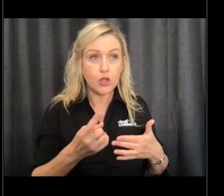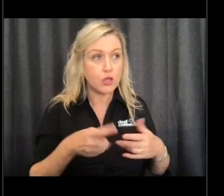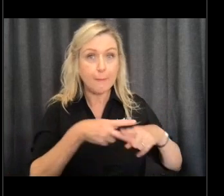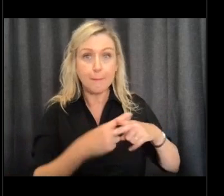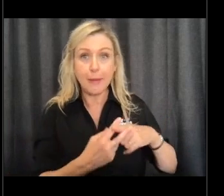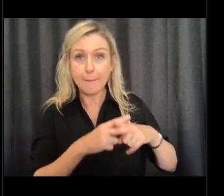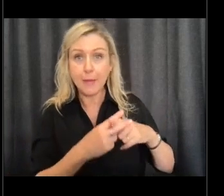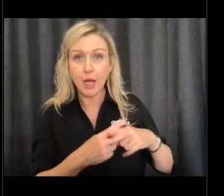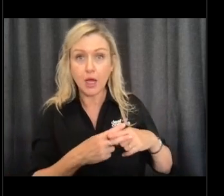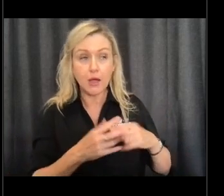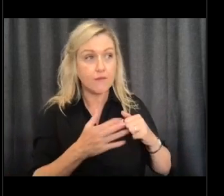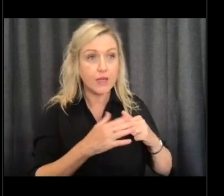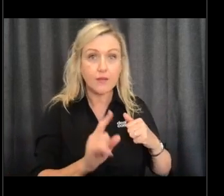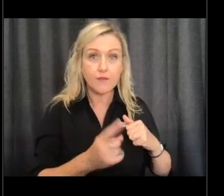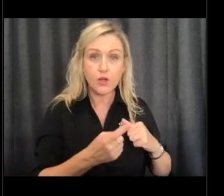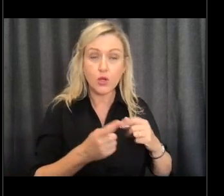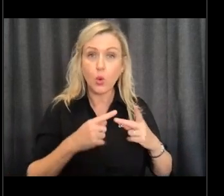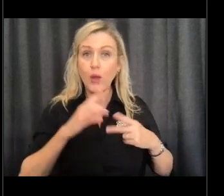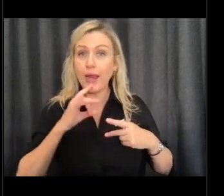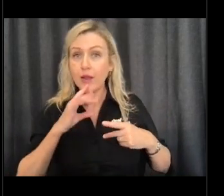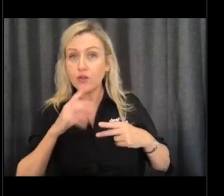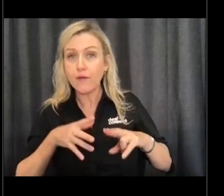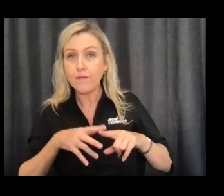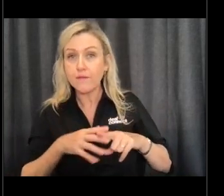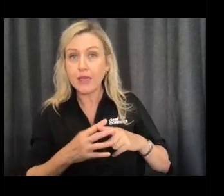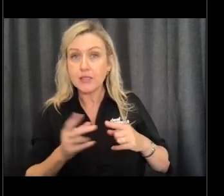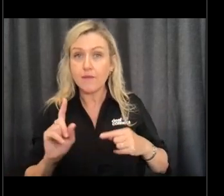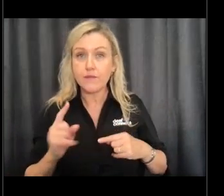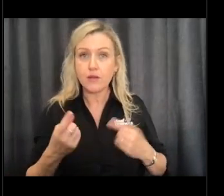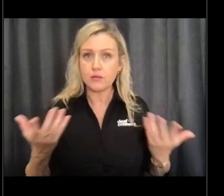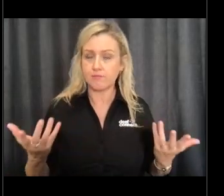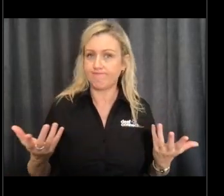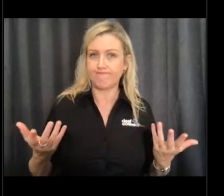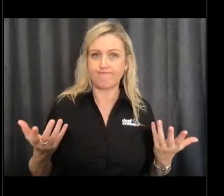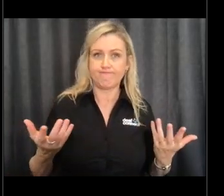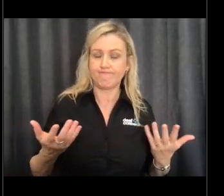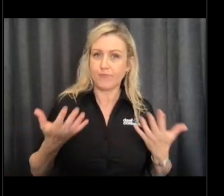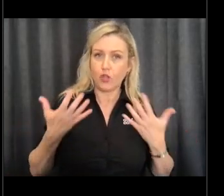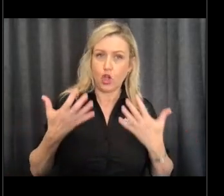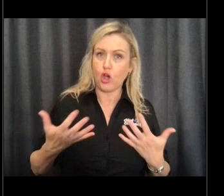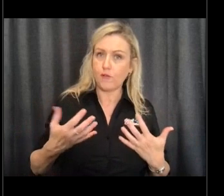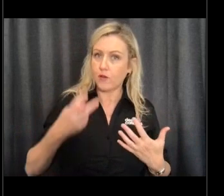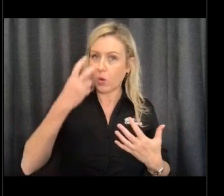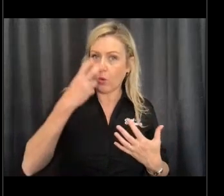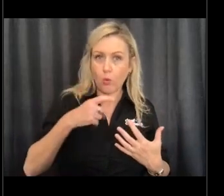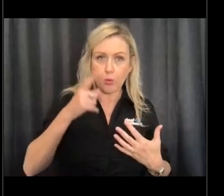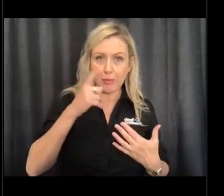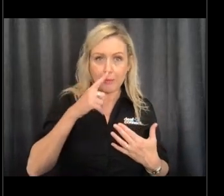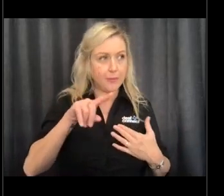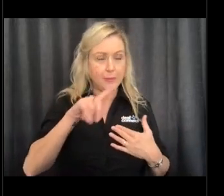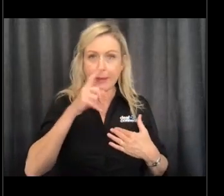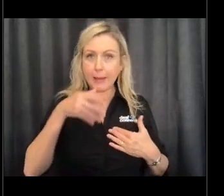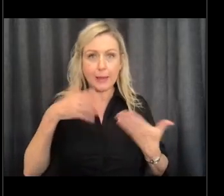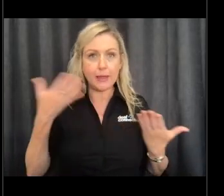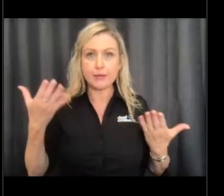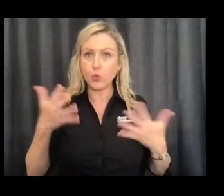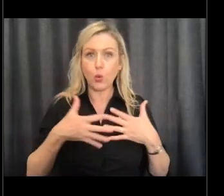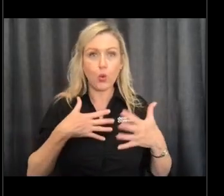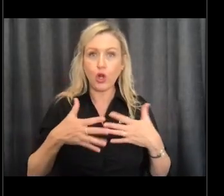better things to be doing or are no longer in a position where they can successfully do that.